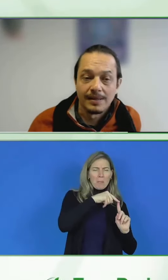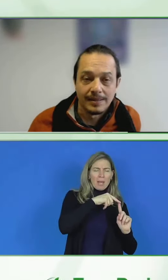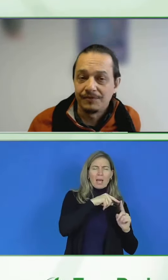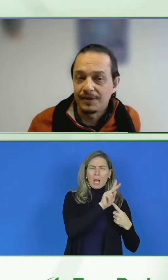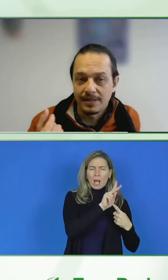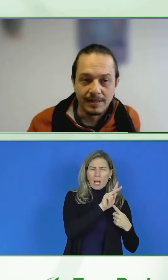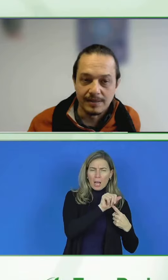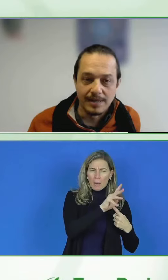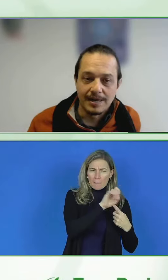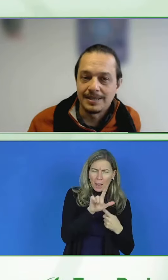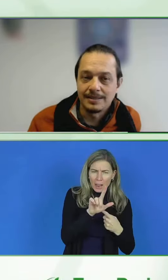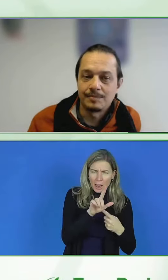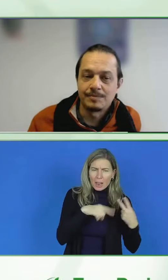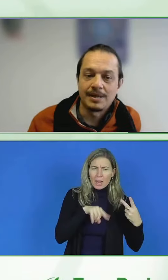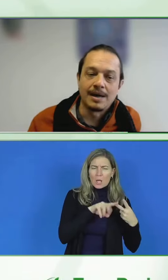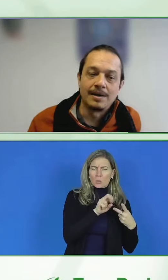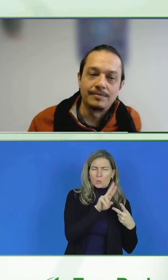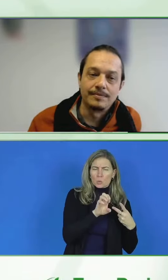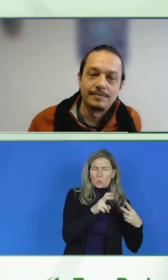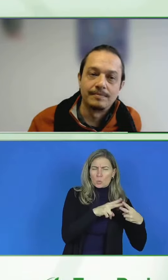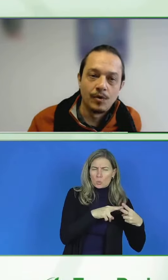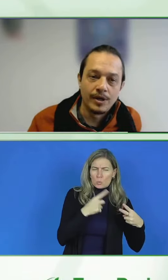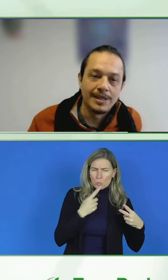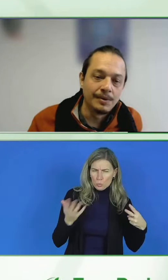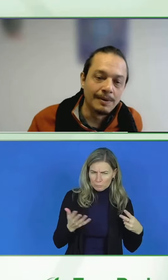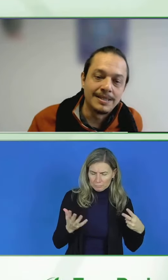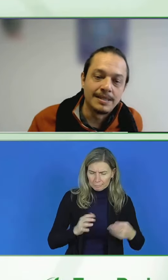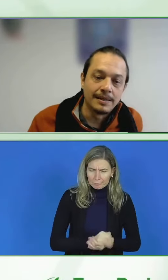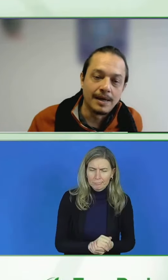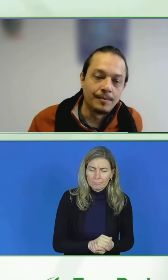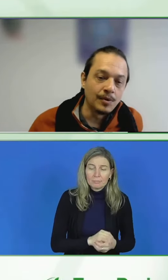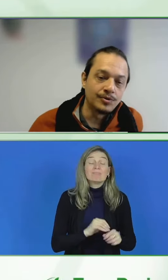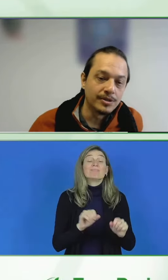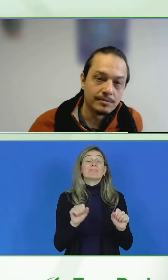Definitely there are systems that have more dualistic approaches.